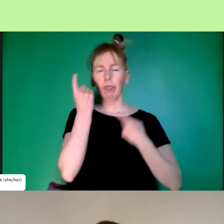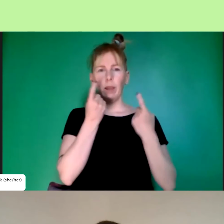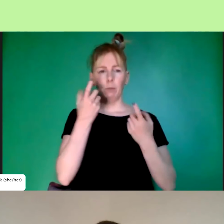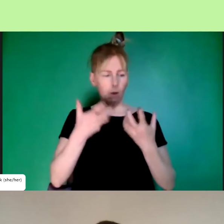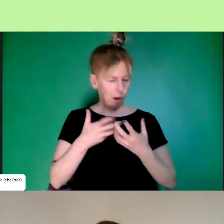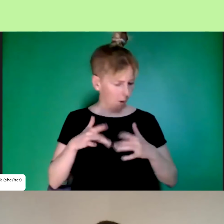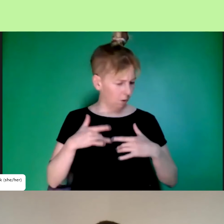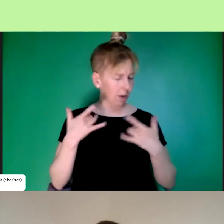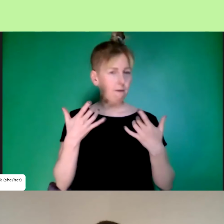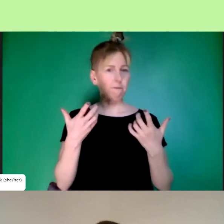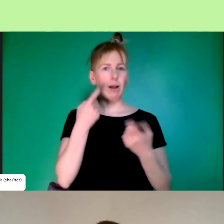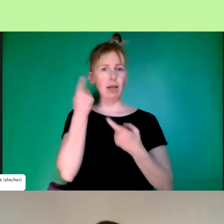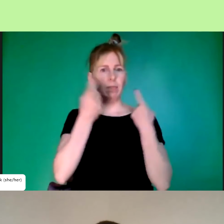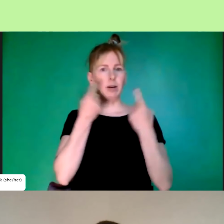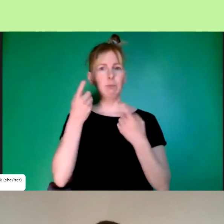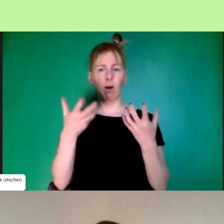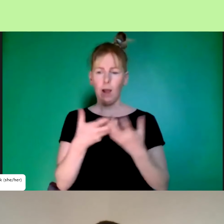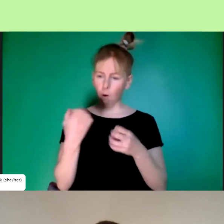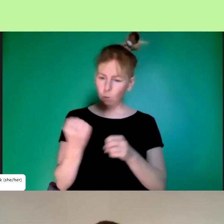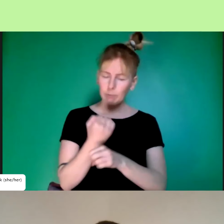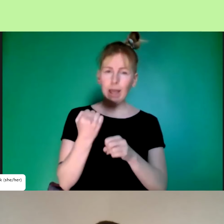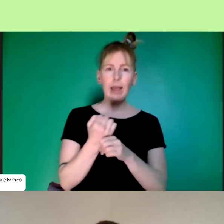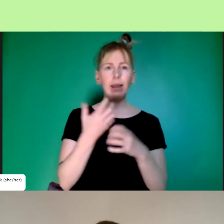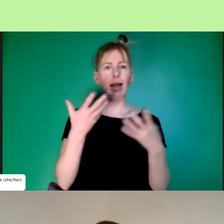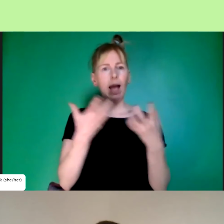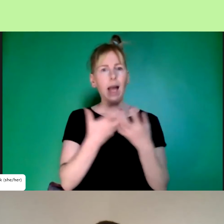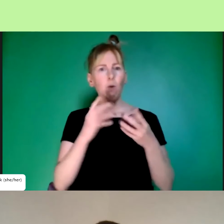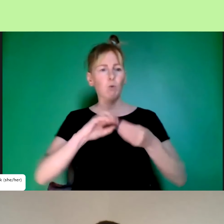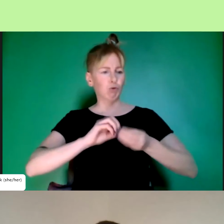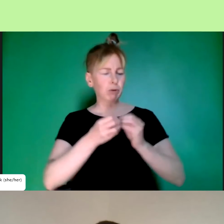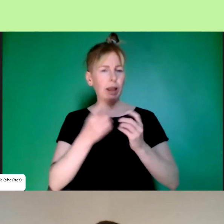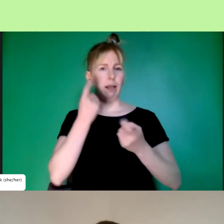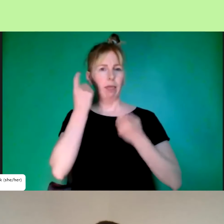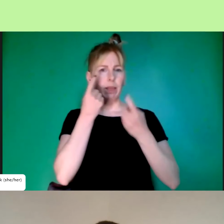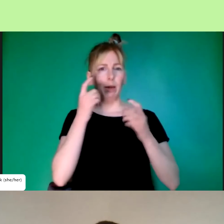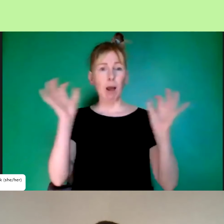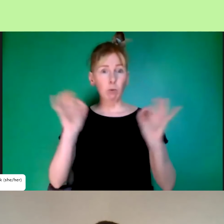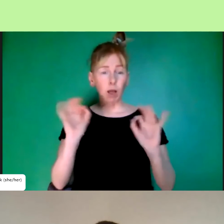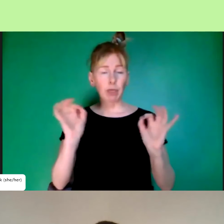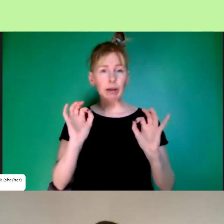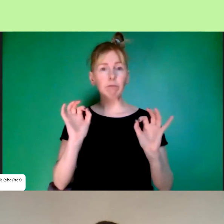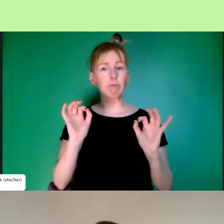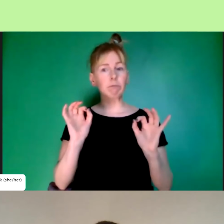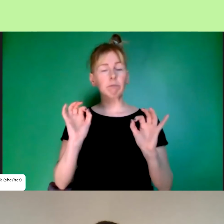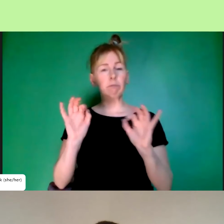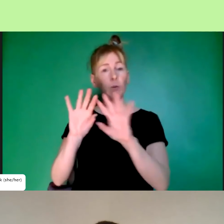produce. You know, you know, it is not a planet that will collapse, we will collapse into